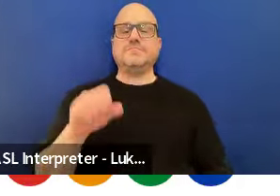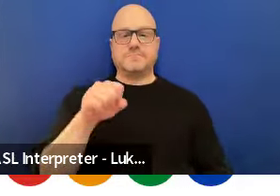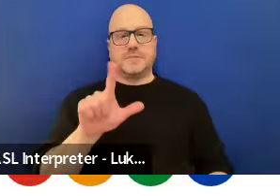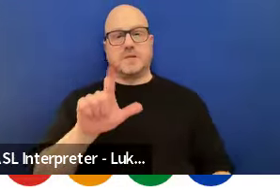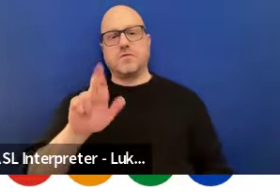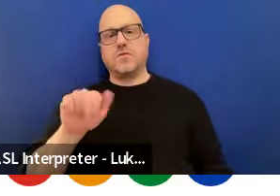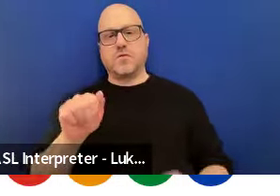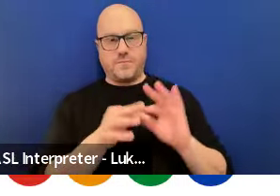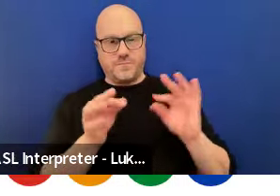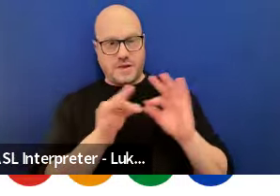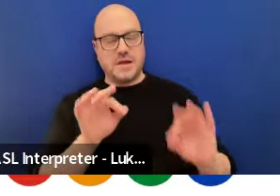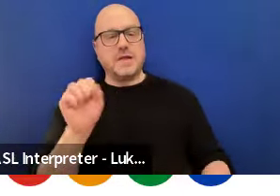I APPRECIATE THAT. THANK YOU.